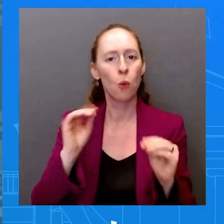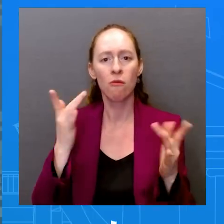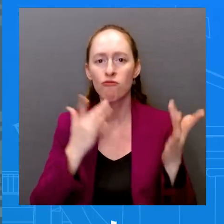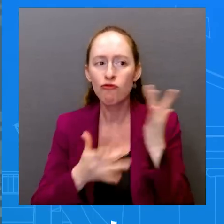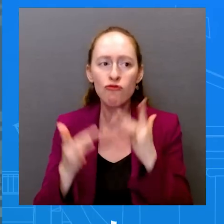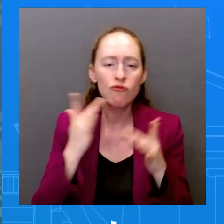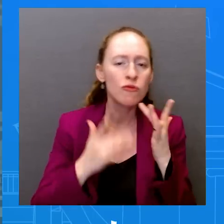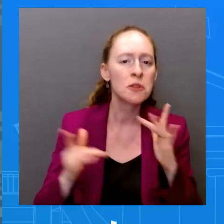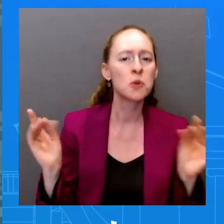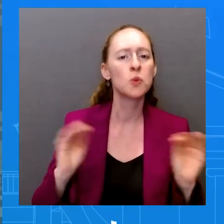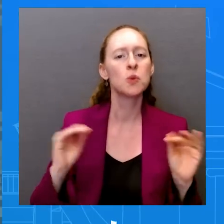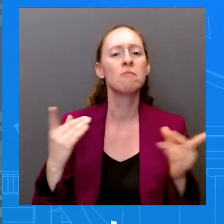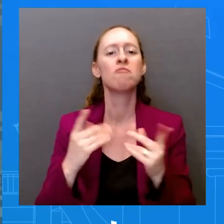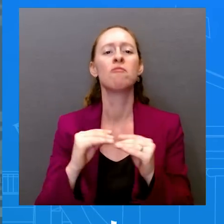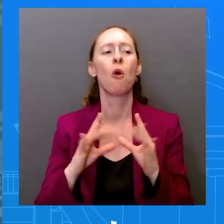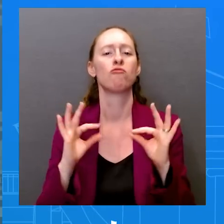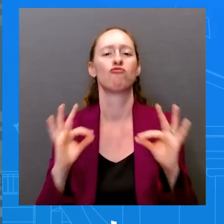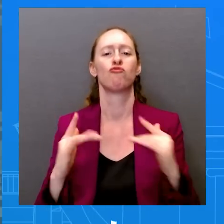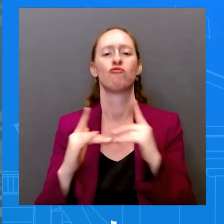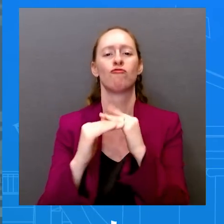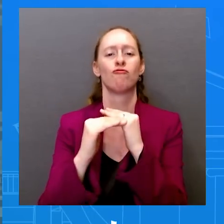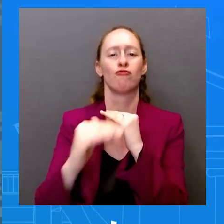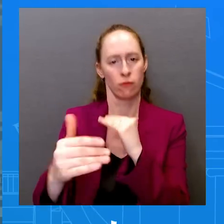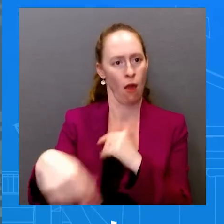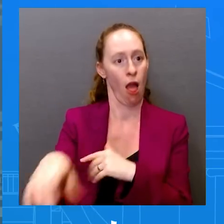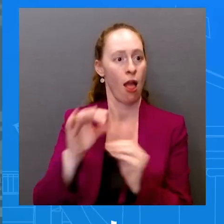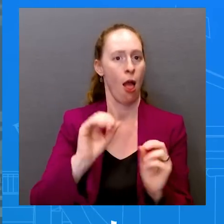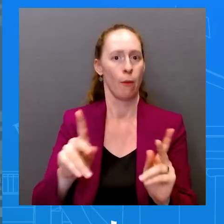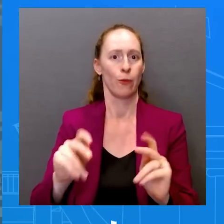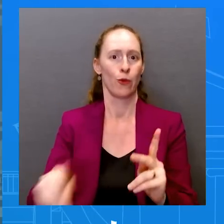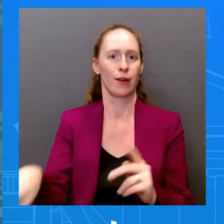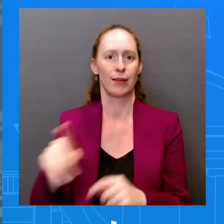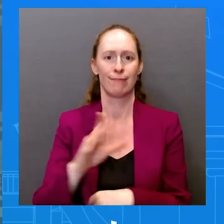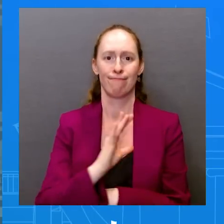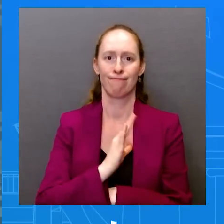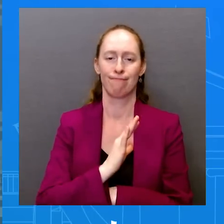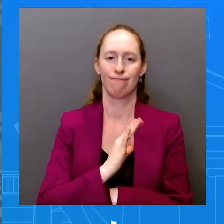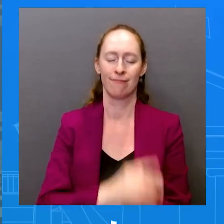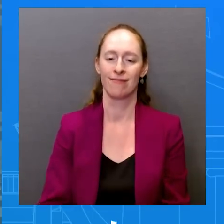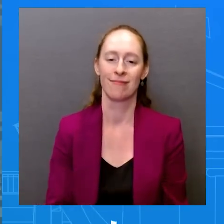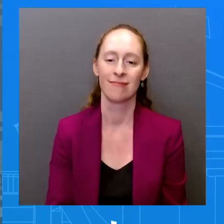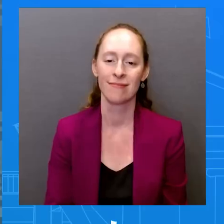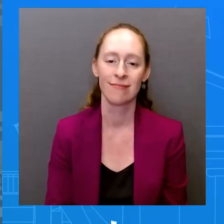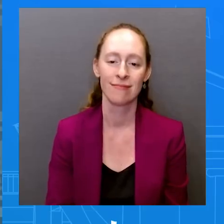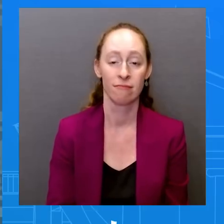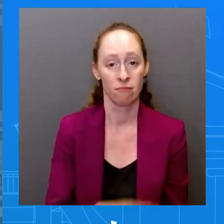that invests in America itself, and it's a law that American people should be proud of.